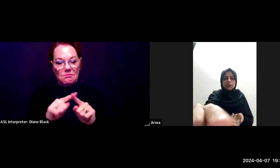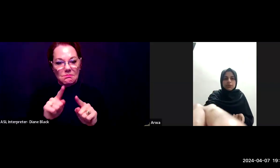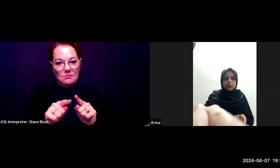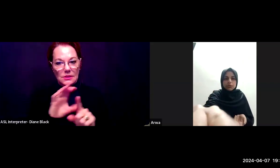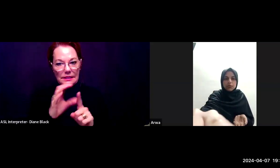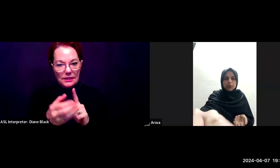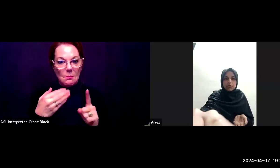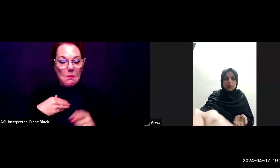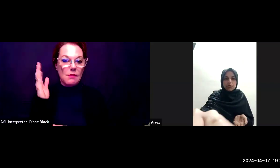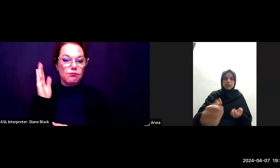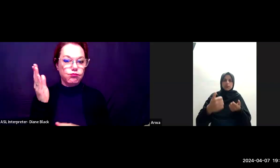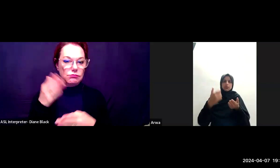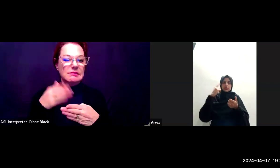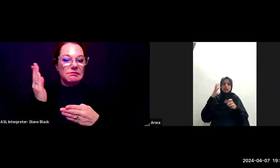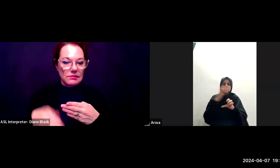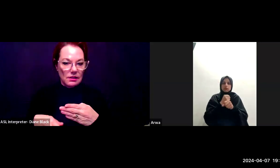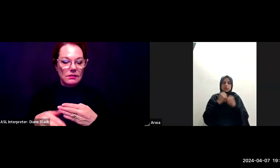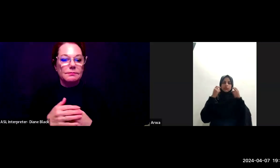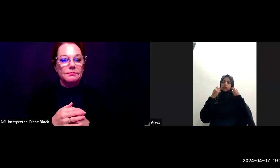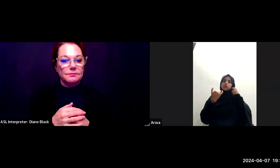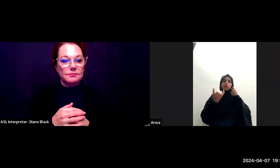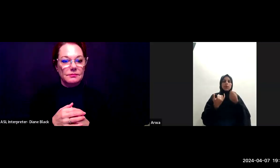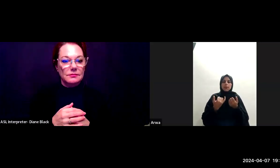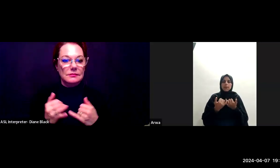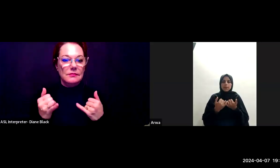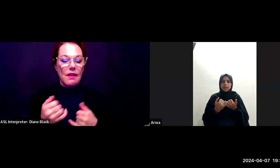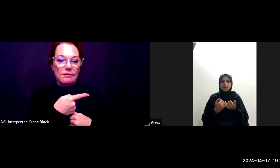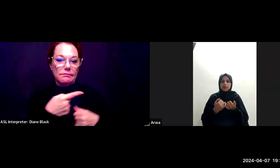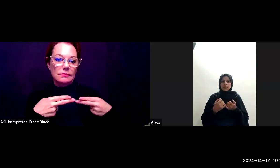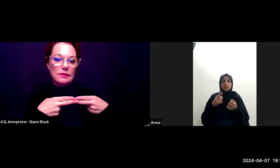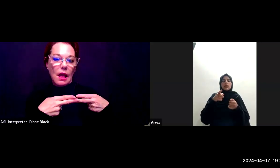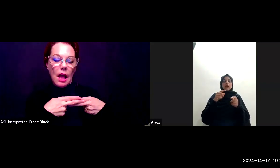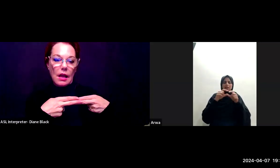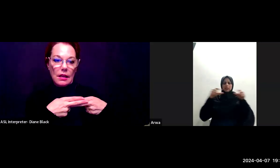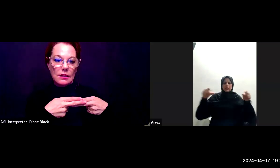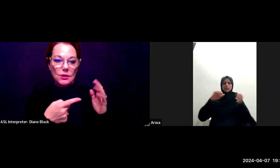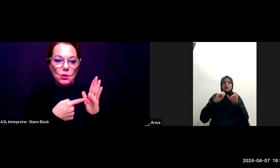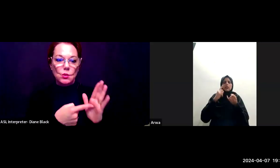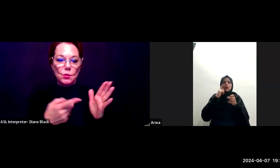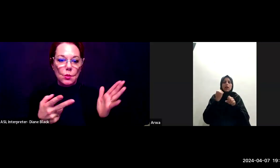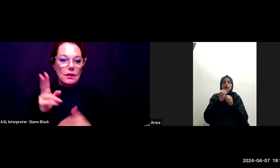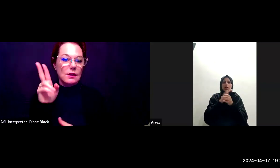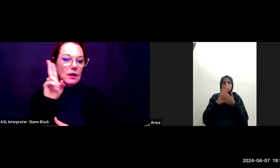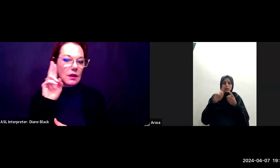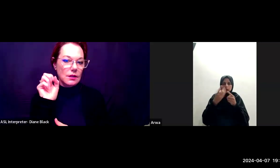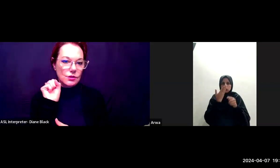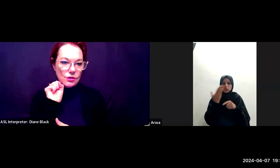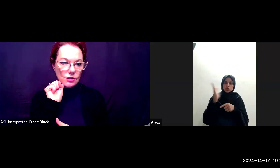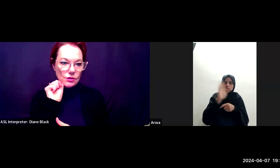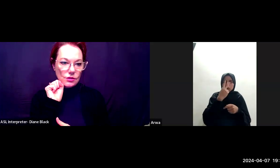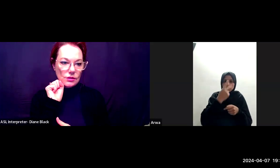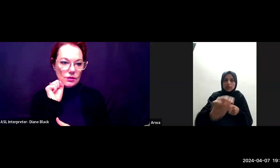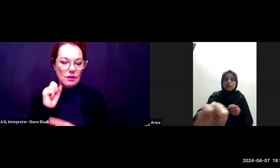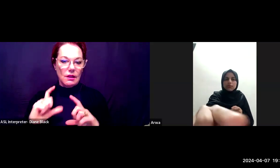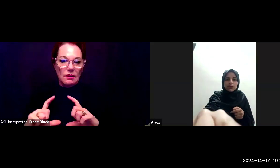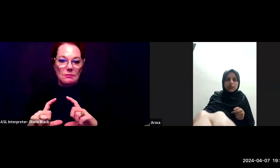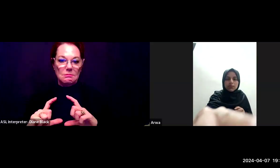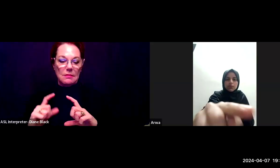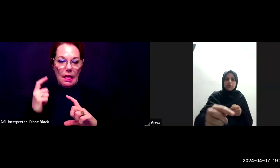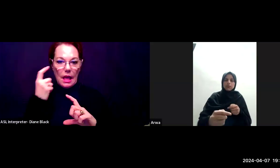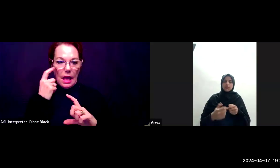of gene therapy. Now this is a slide showing that in Usher syndrome this is the eye. And then you